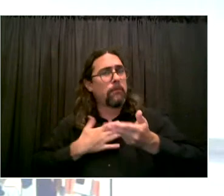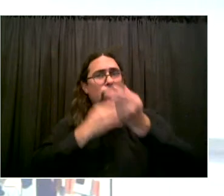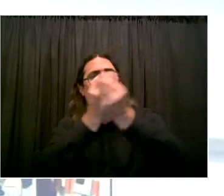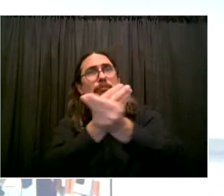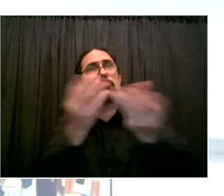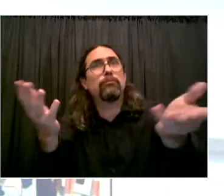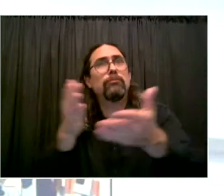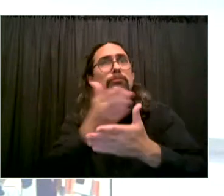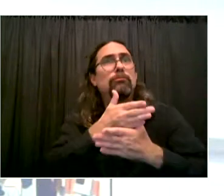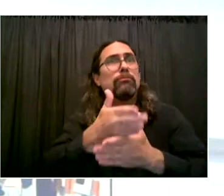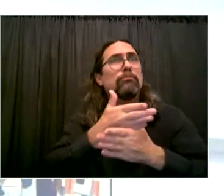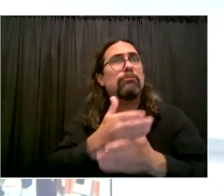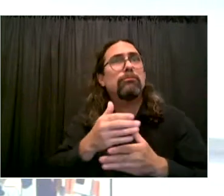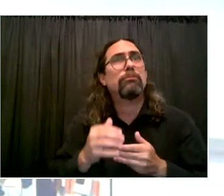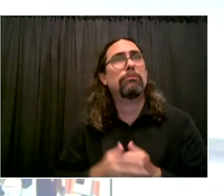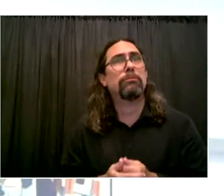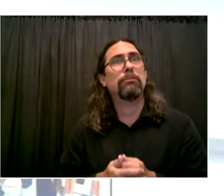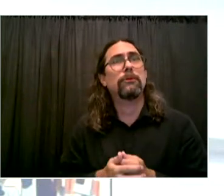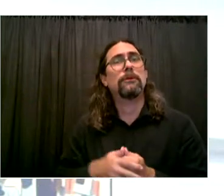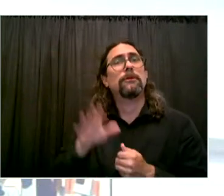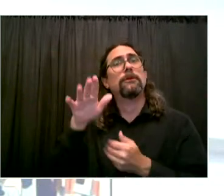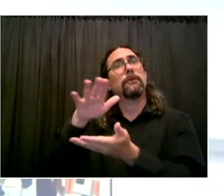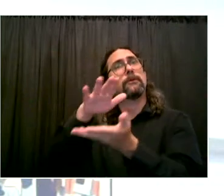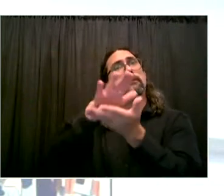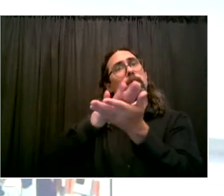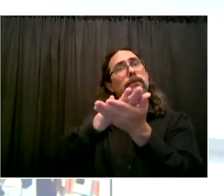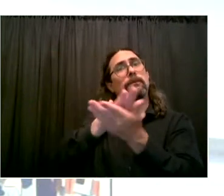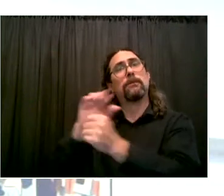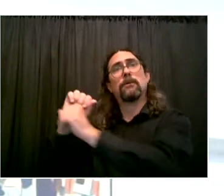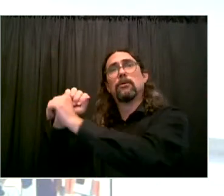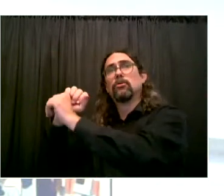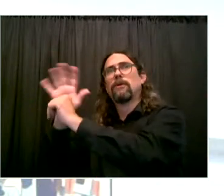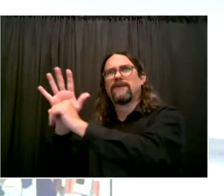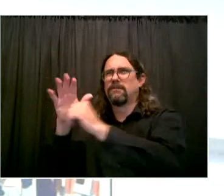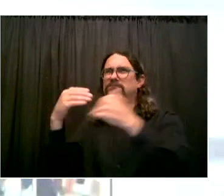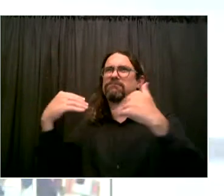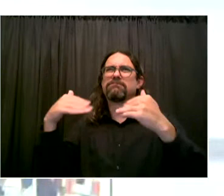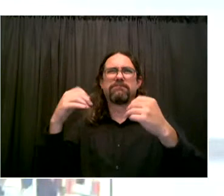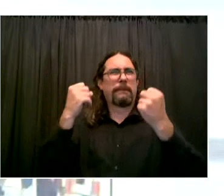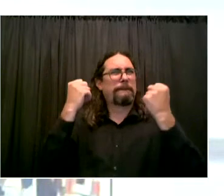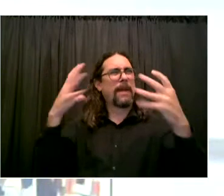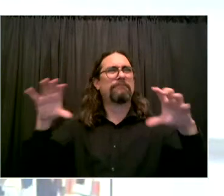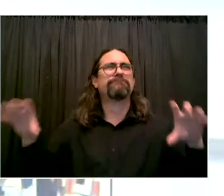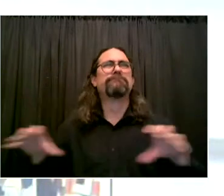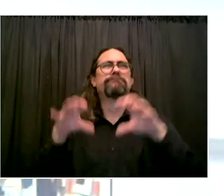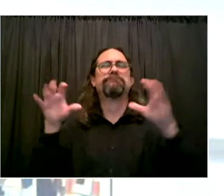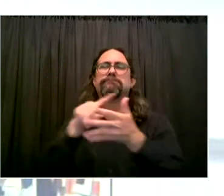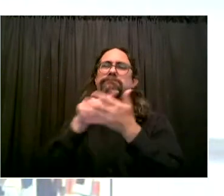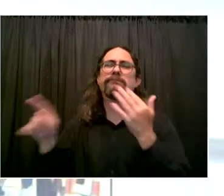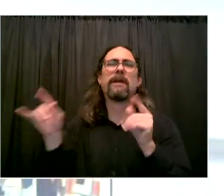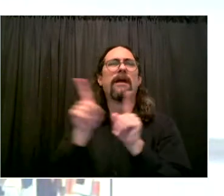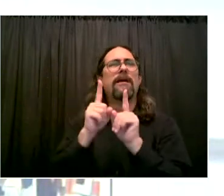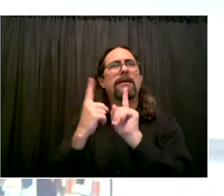POLICY WAS A KEY PART OF OUR LAYERED APPROACH TO PREVENTING THE SPREAD OF COVID-19 AND WE